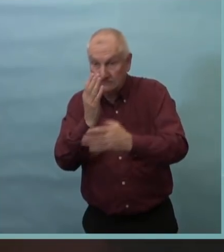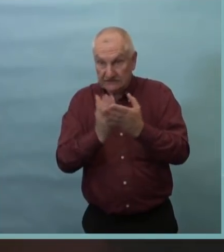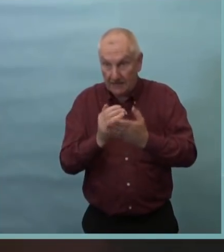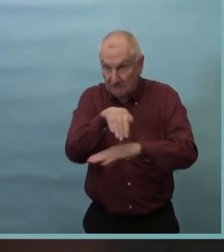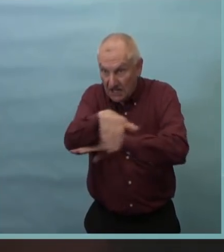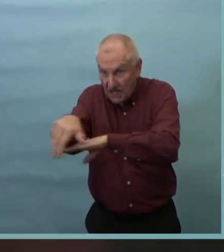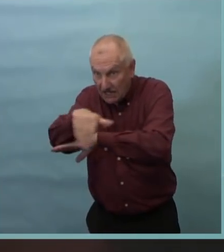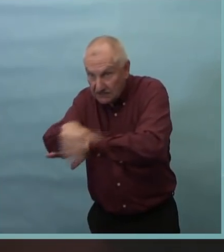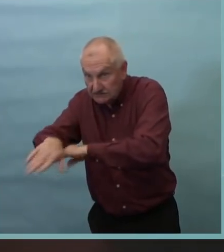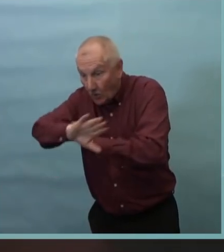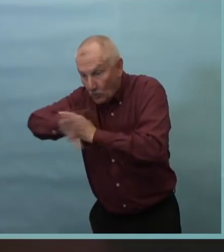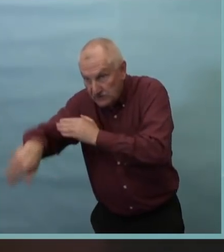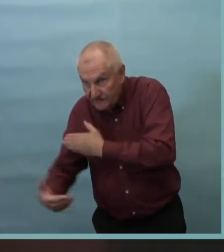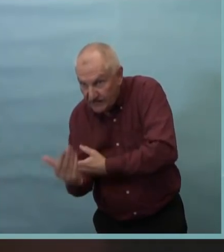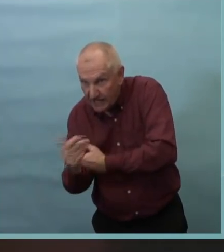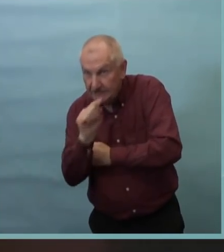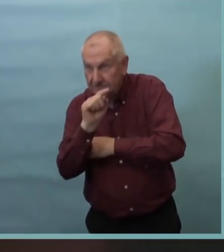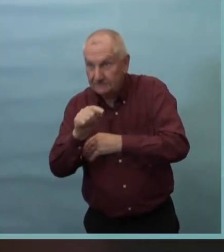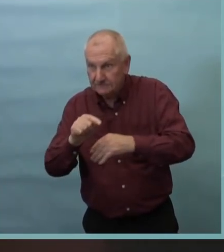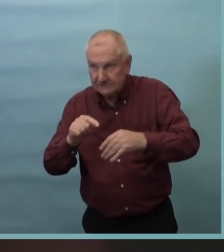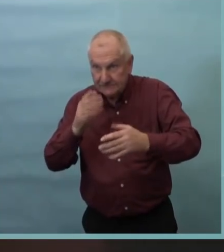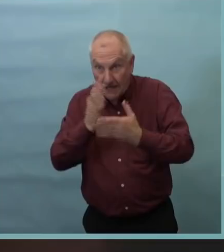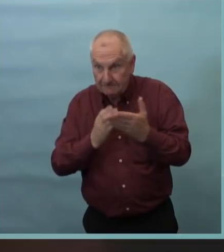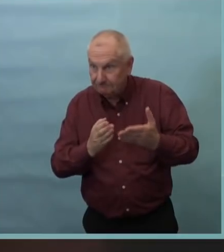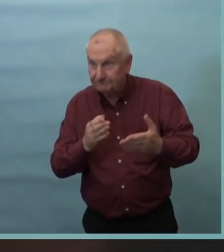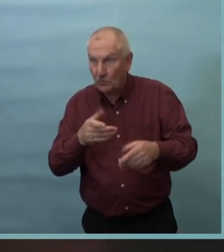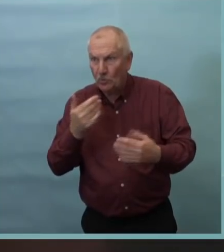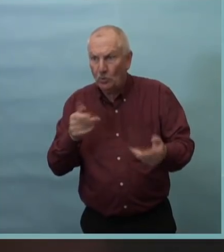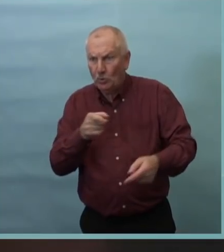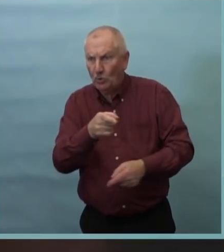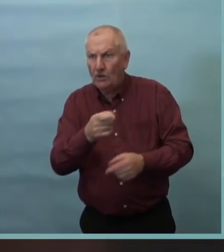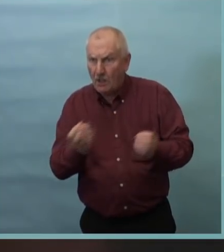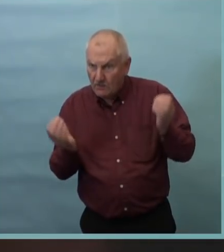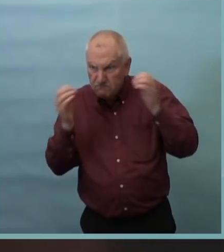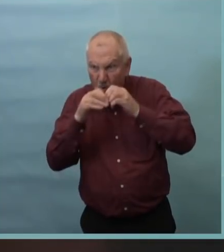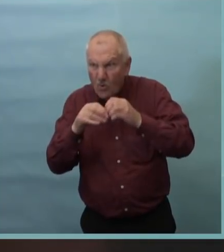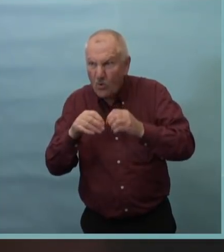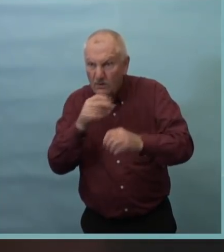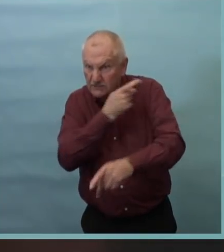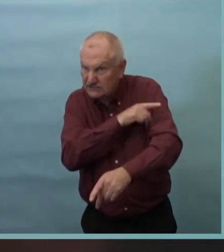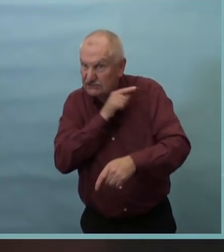more nursing or more health care assistants so all that is being factored